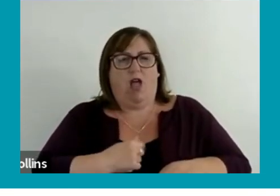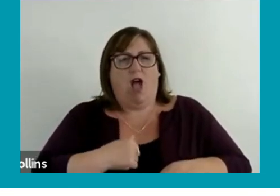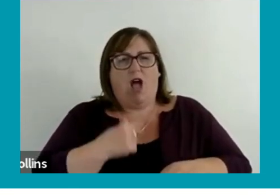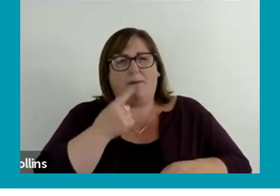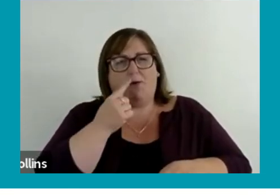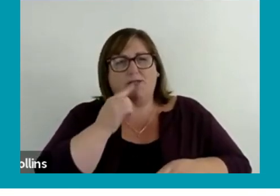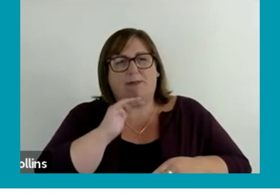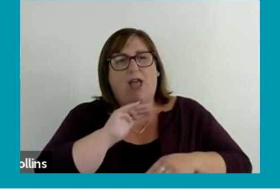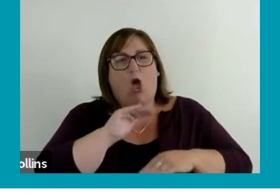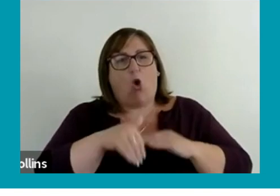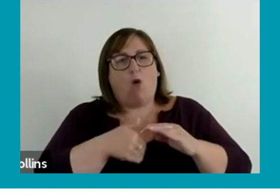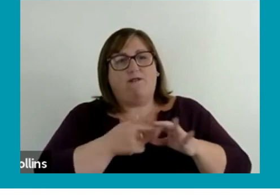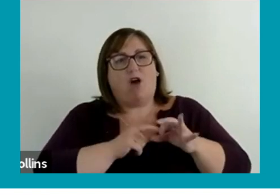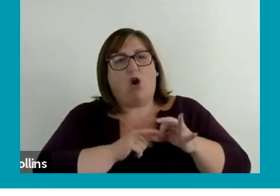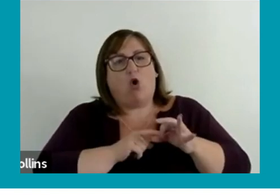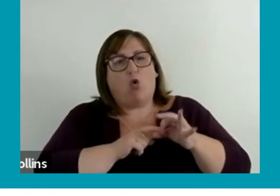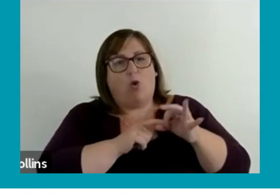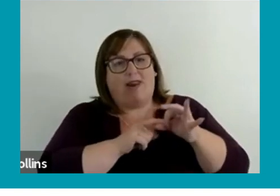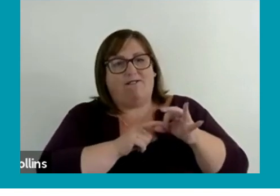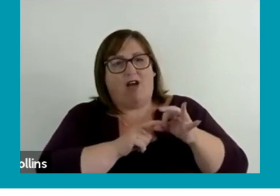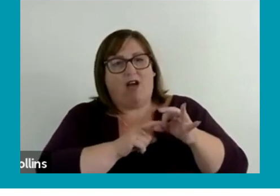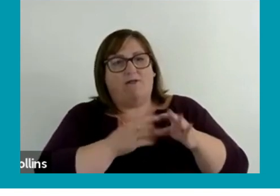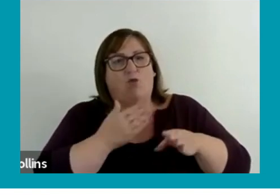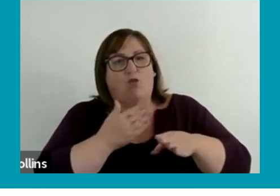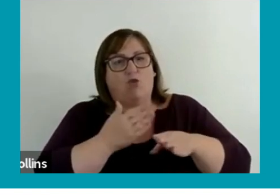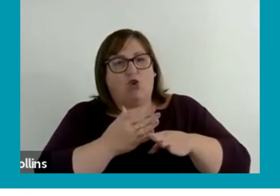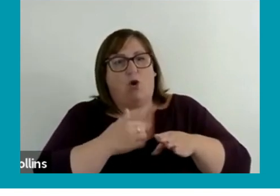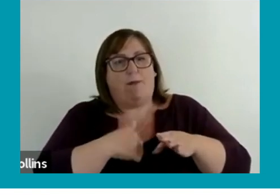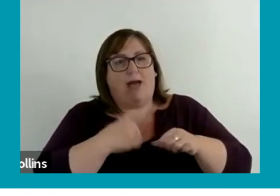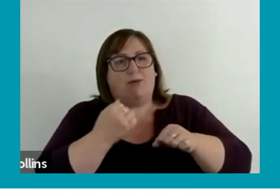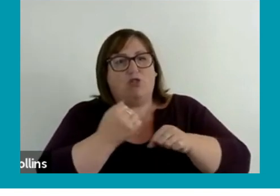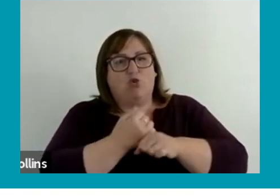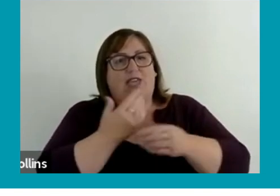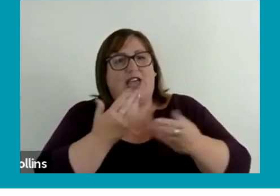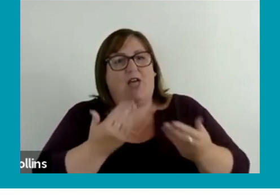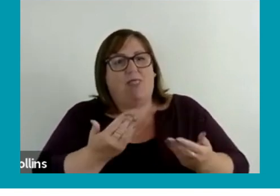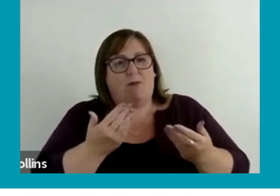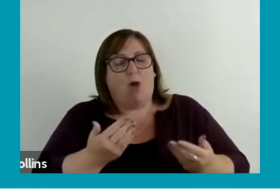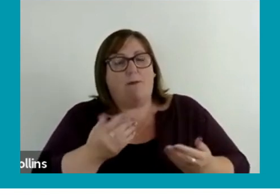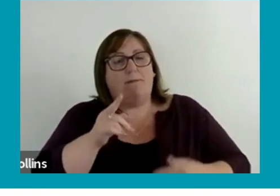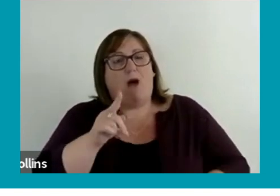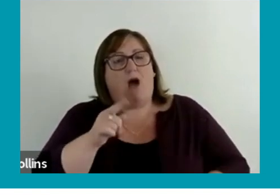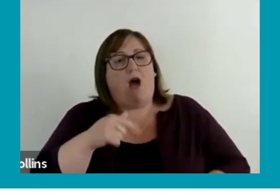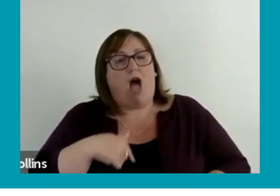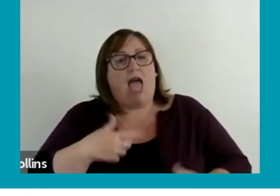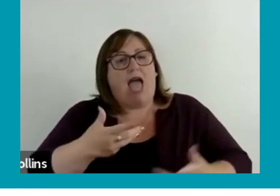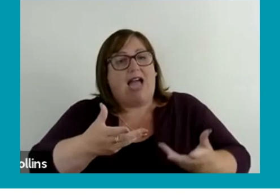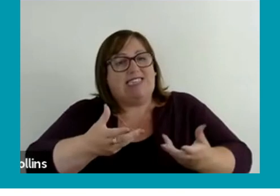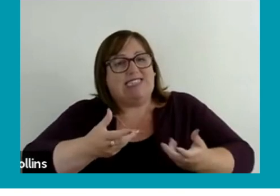i accepted that because i wanted to get my foot in the door in an organization where i could grow and